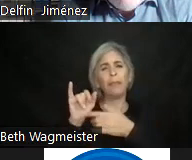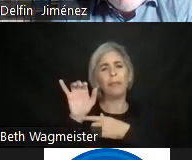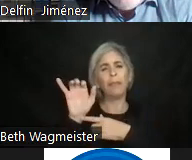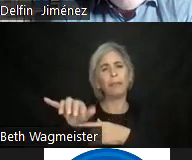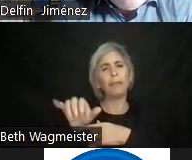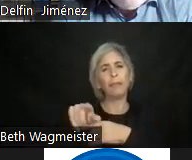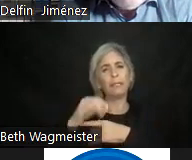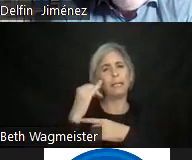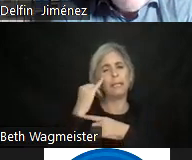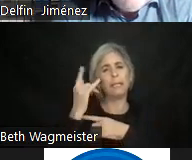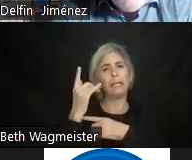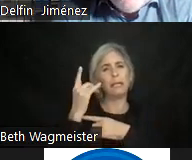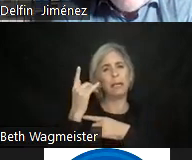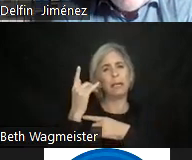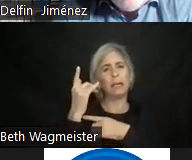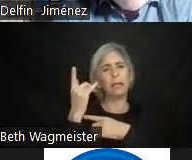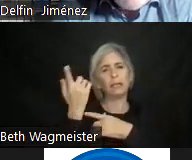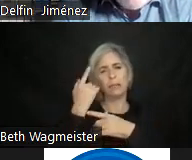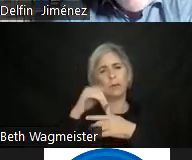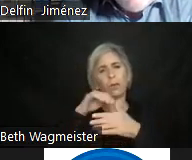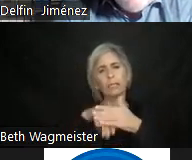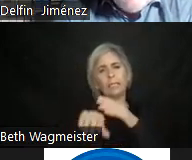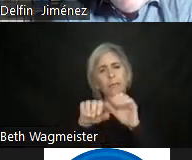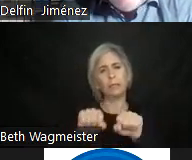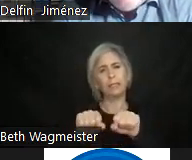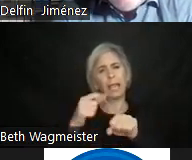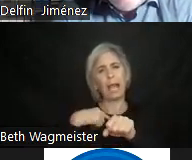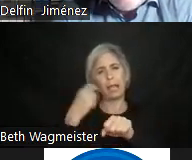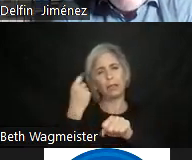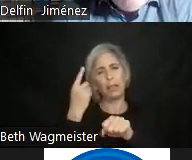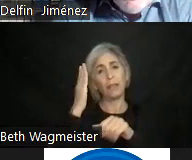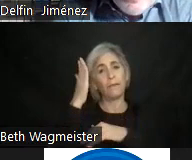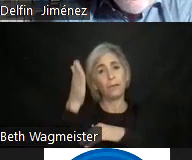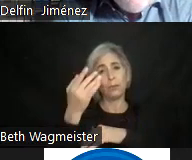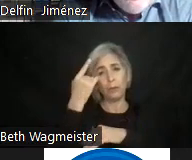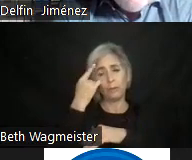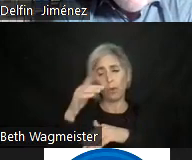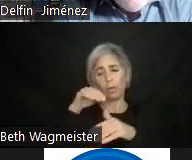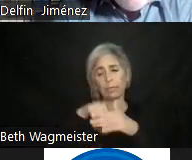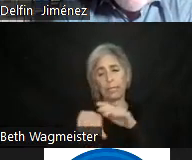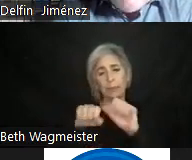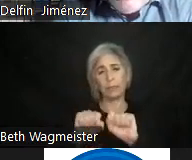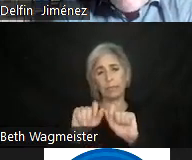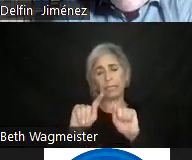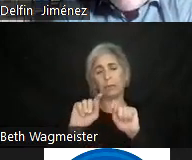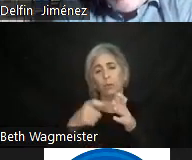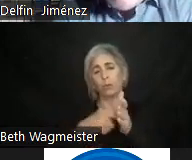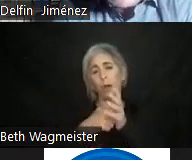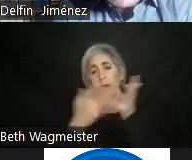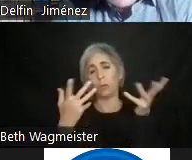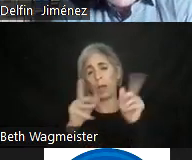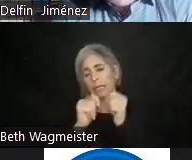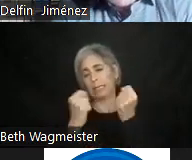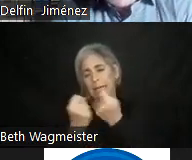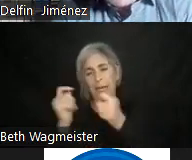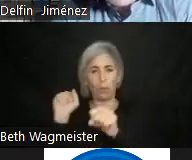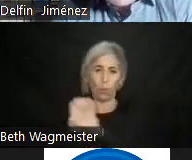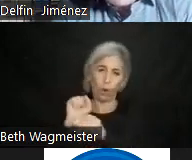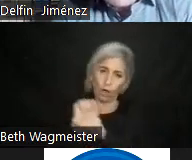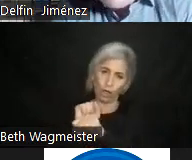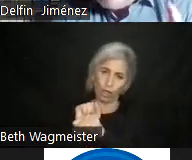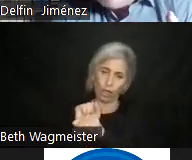I understand that the filter or inaccessibility is teamwork. And many of us are not familiar